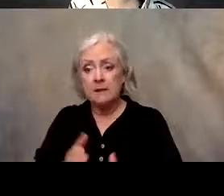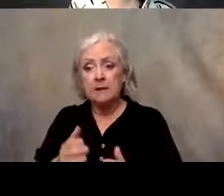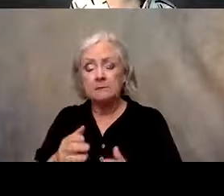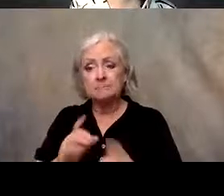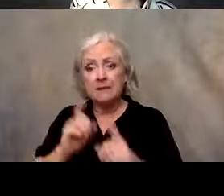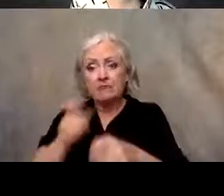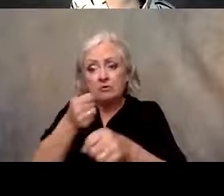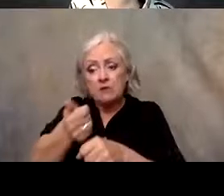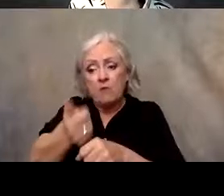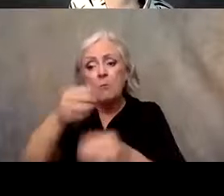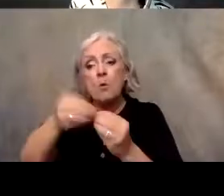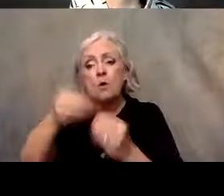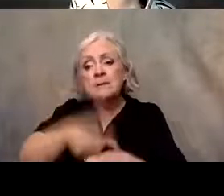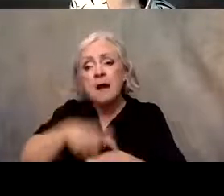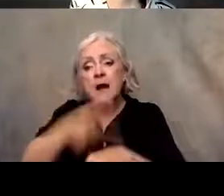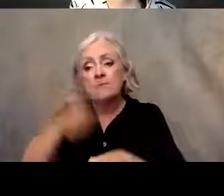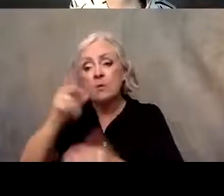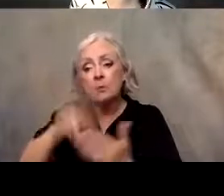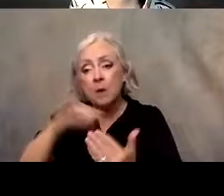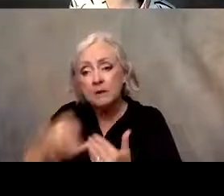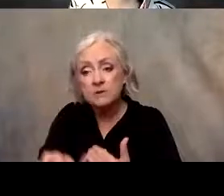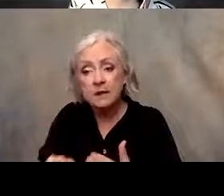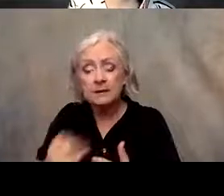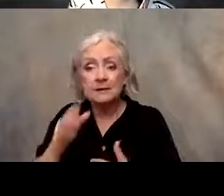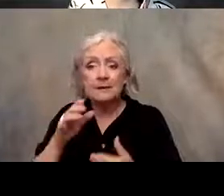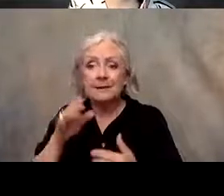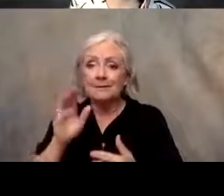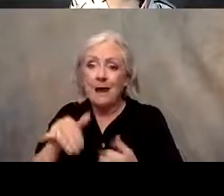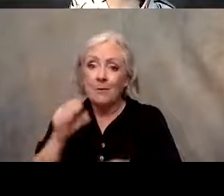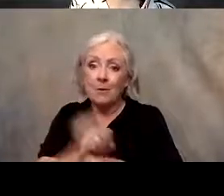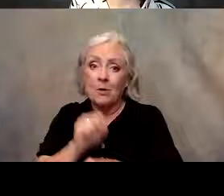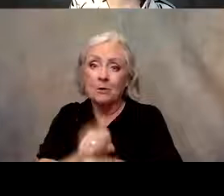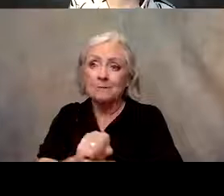because this is work that can't be helped by machines quite as easily.